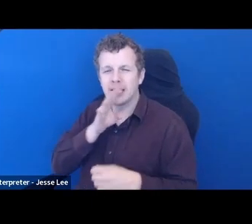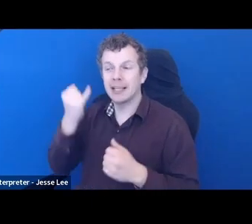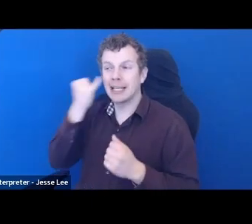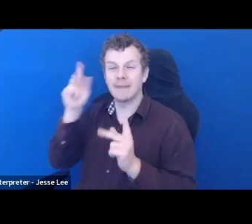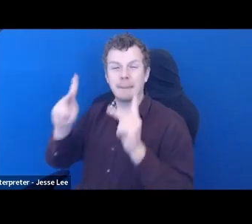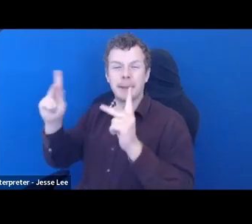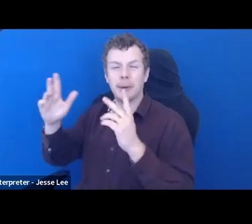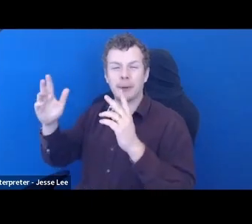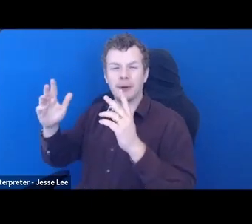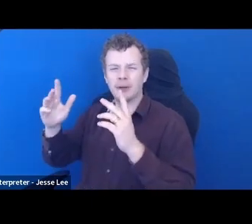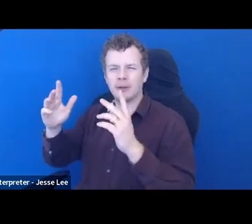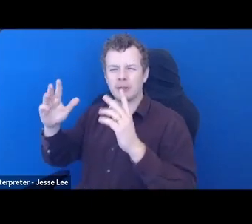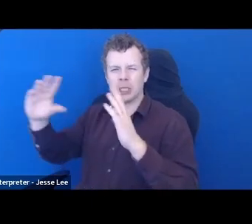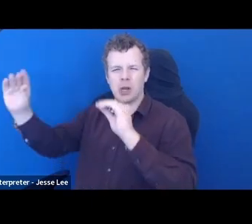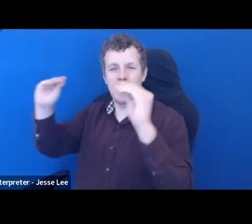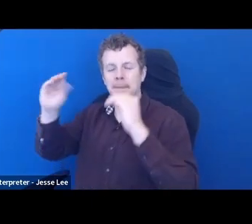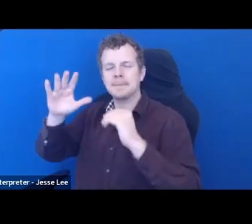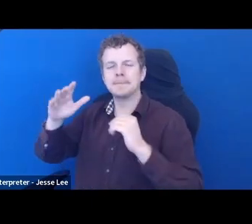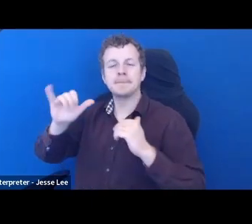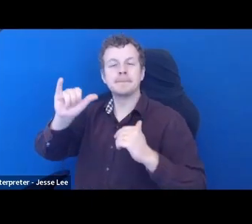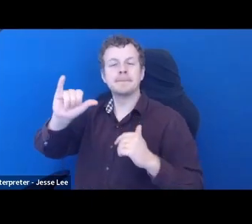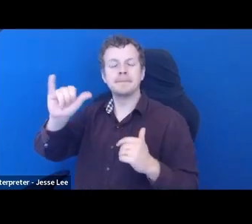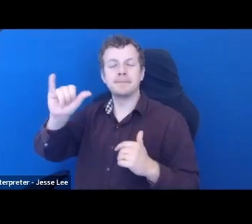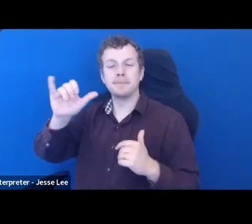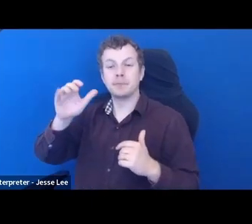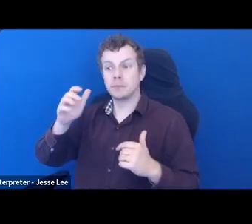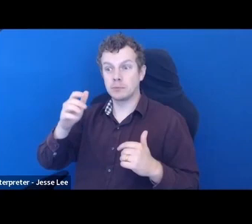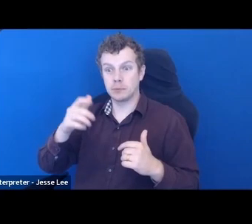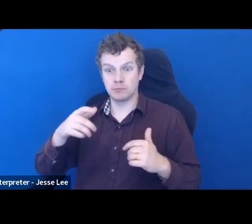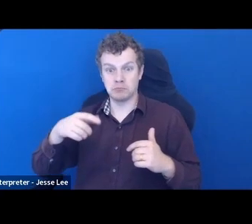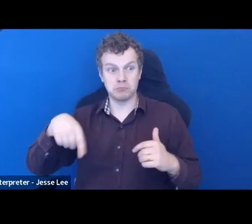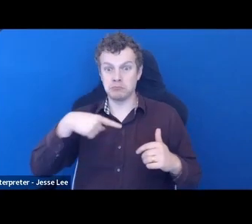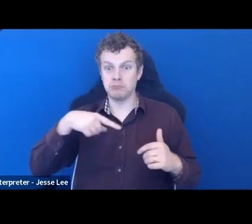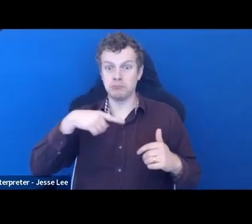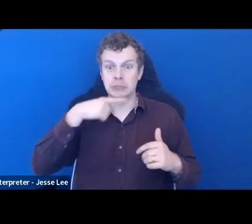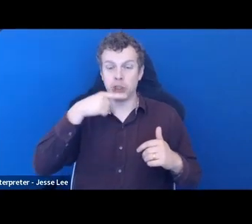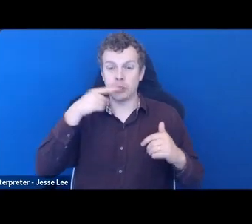So when you have hearing in both ears, that really is helpful